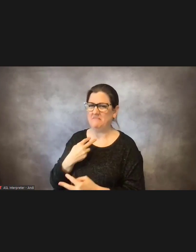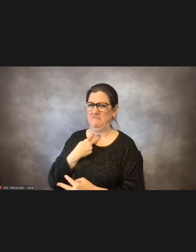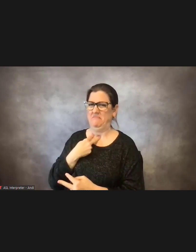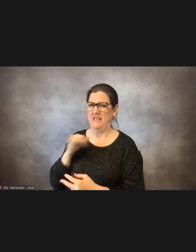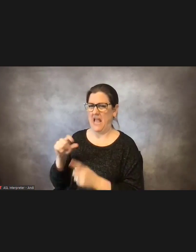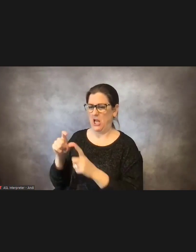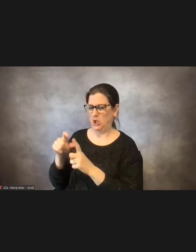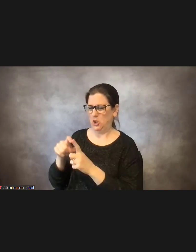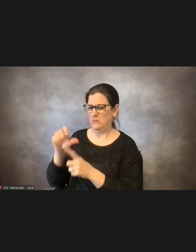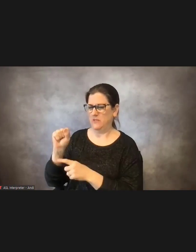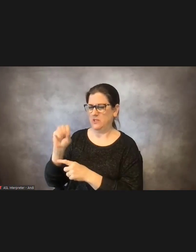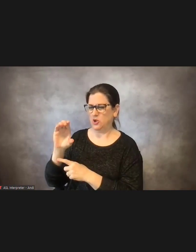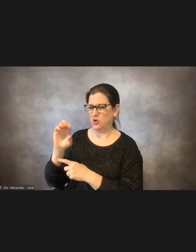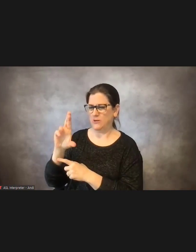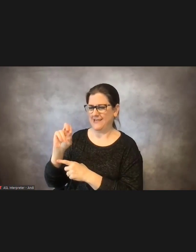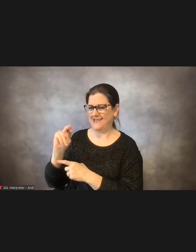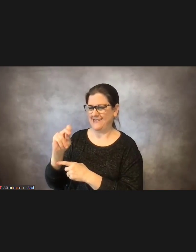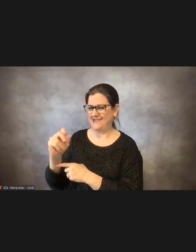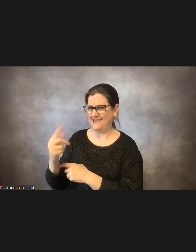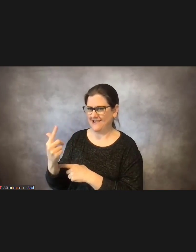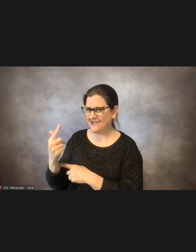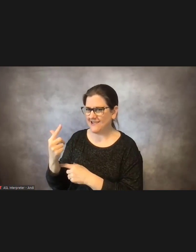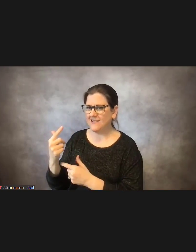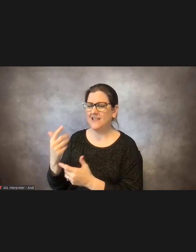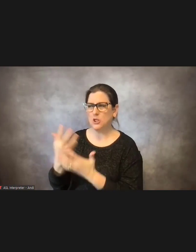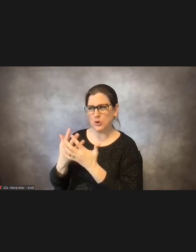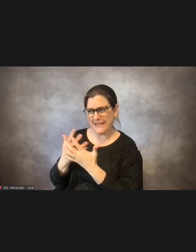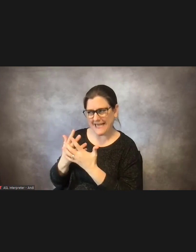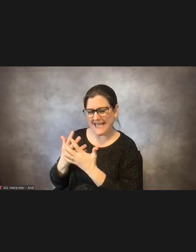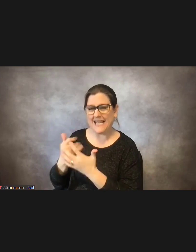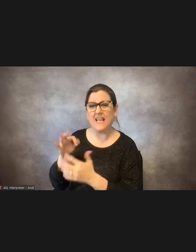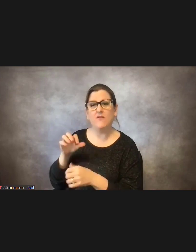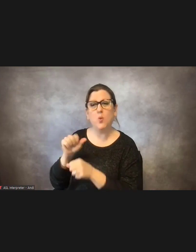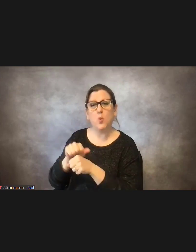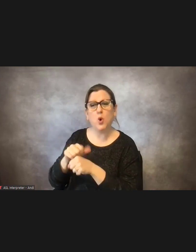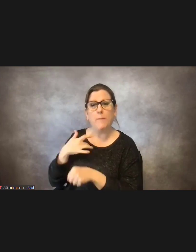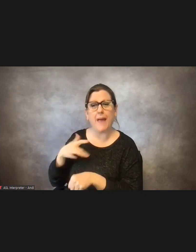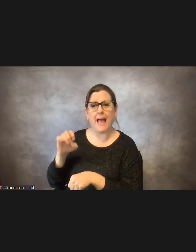you who are working in, um, early intervention settings, like Part C.